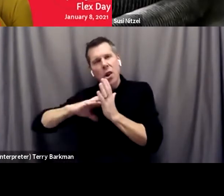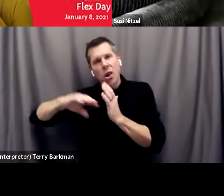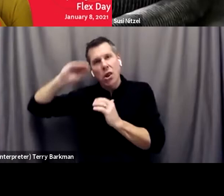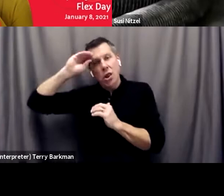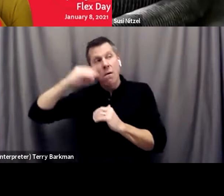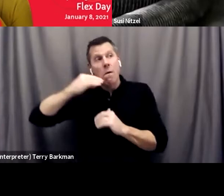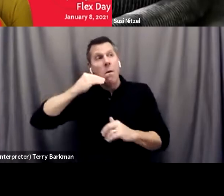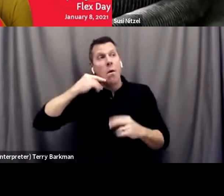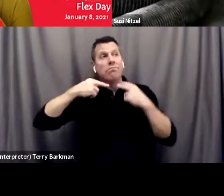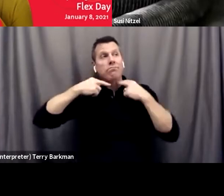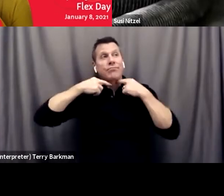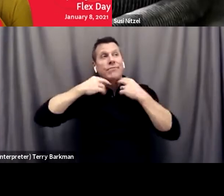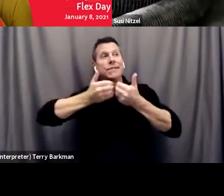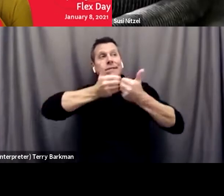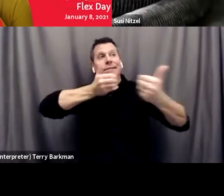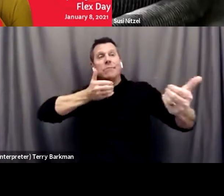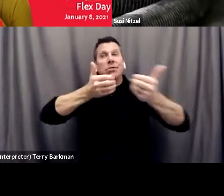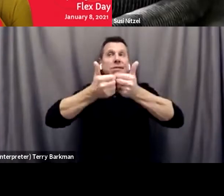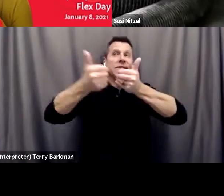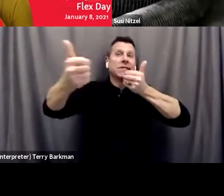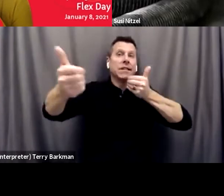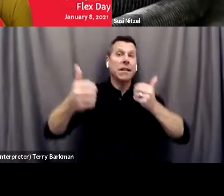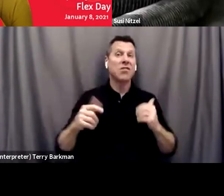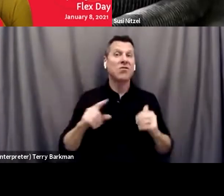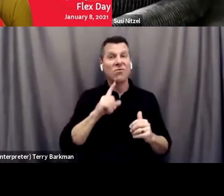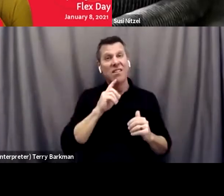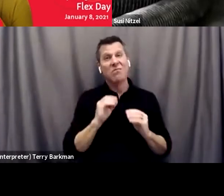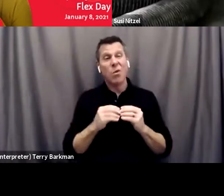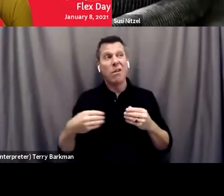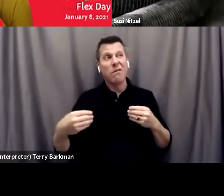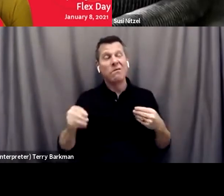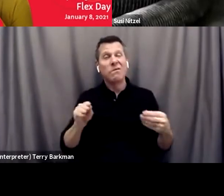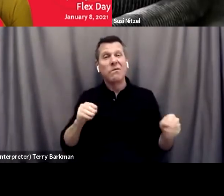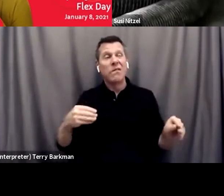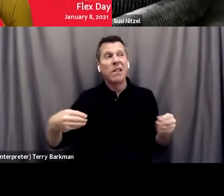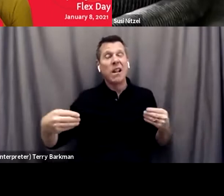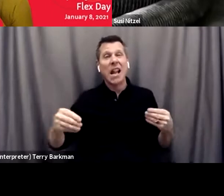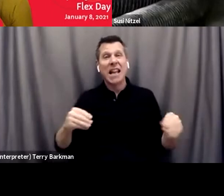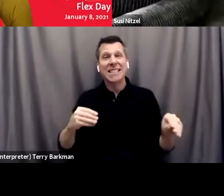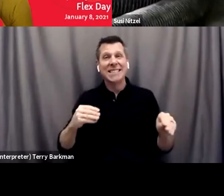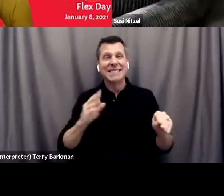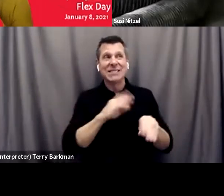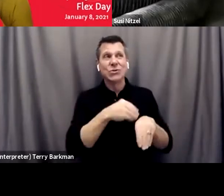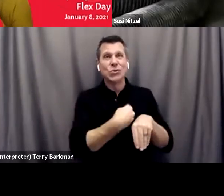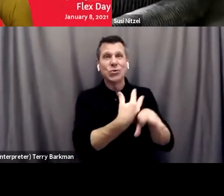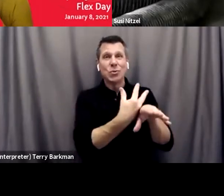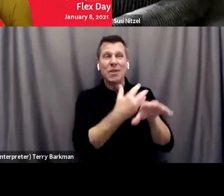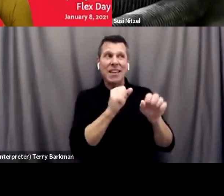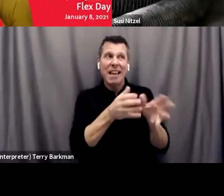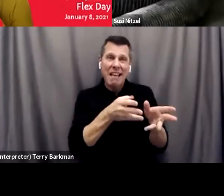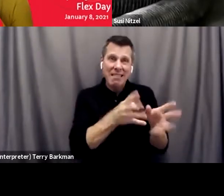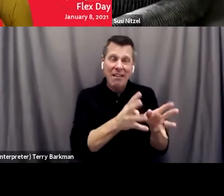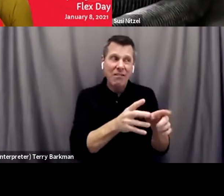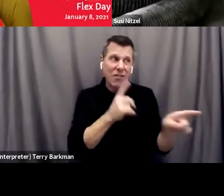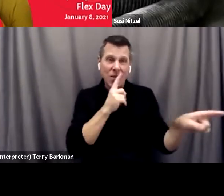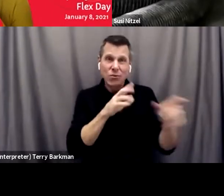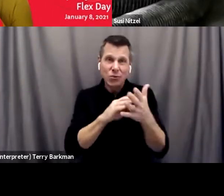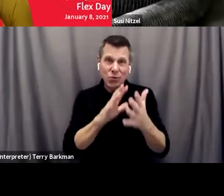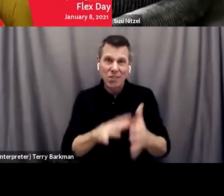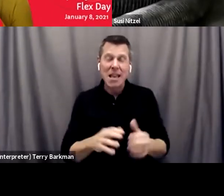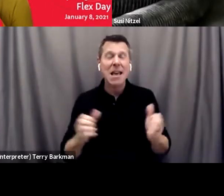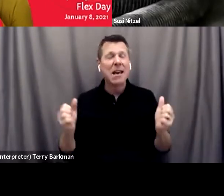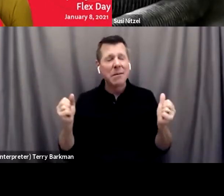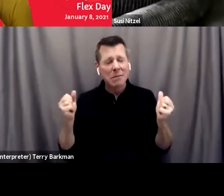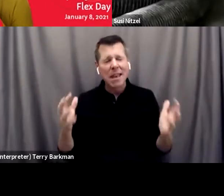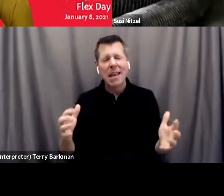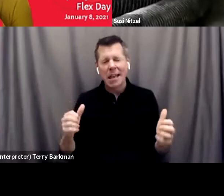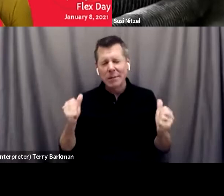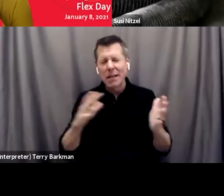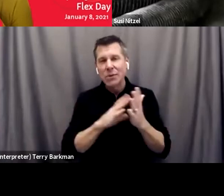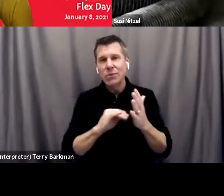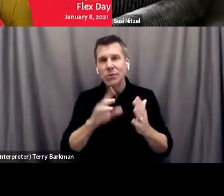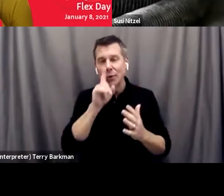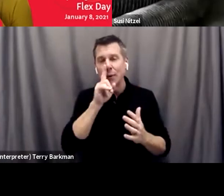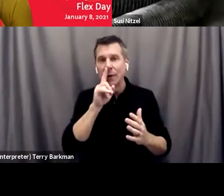distance is the greater flexibility. Virtual services gives our students I've had many, many, many students meet with me at lunch